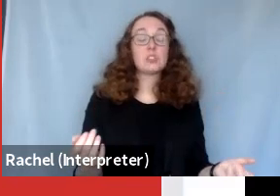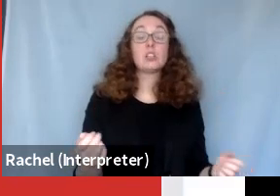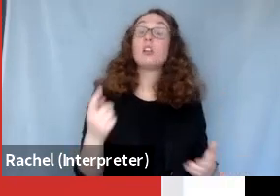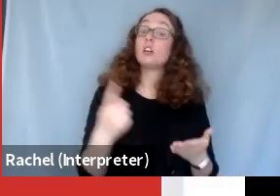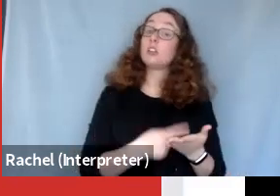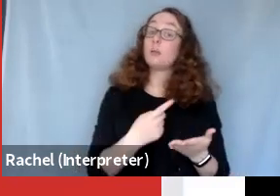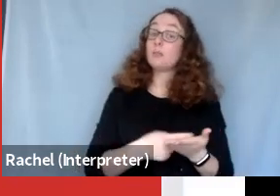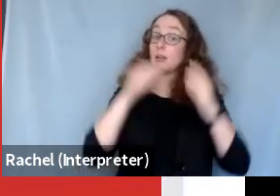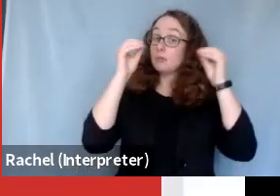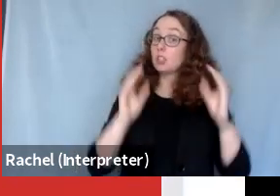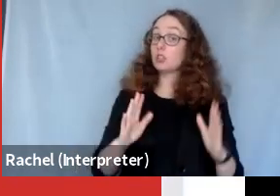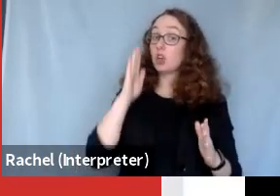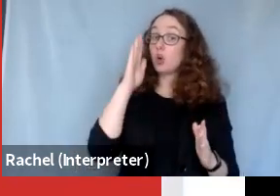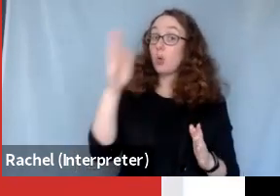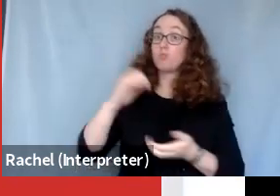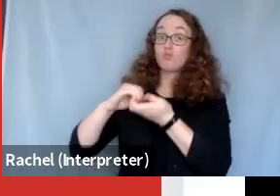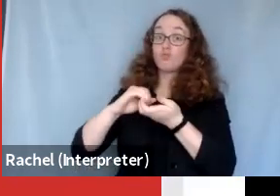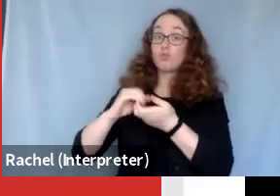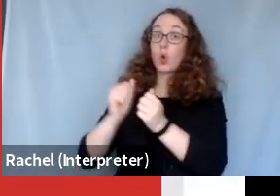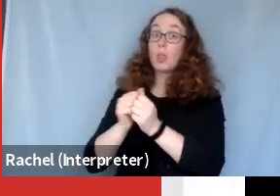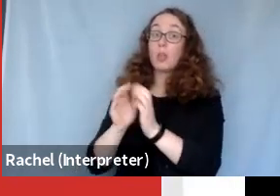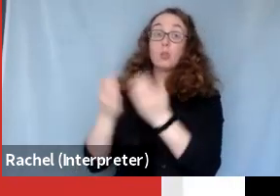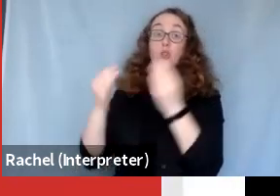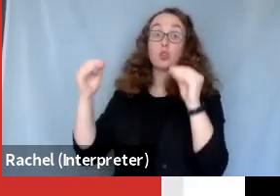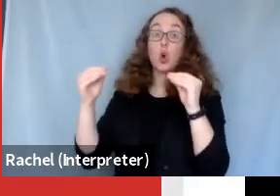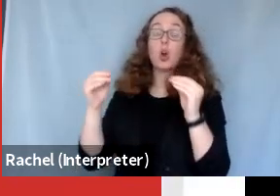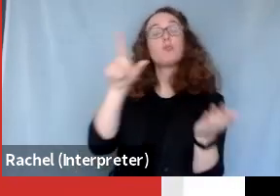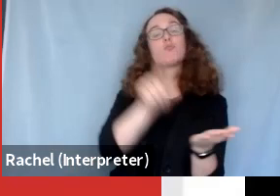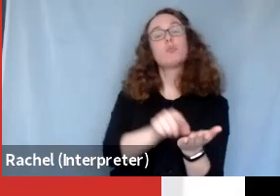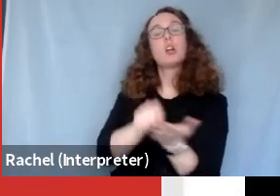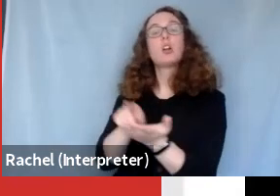with us to print copies of the OER material but